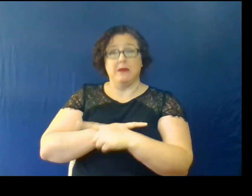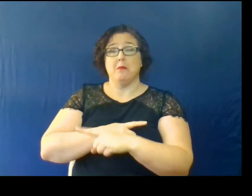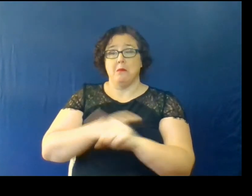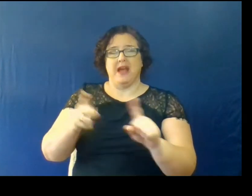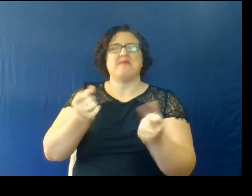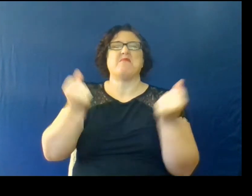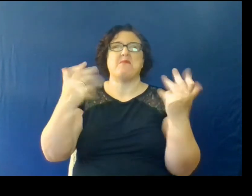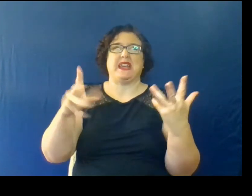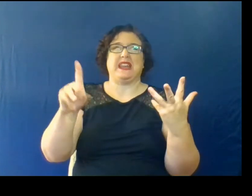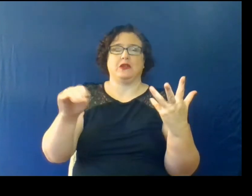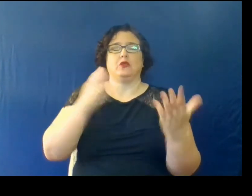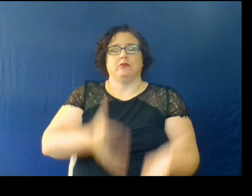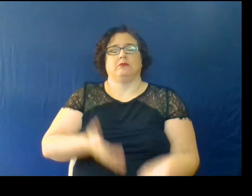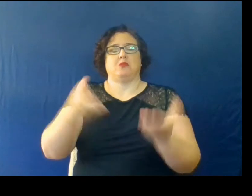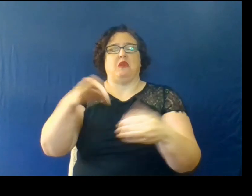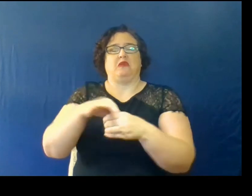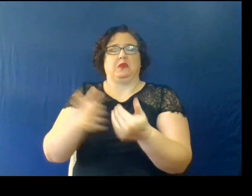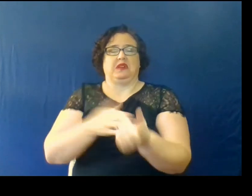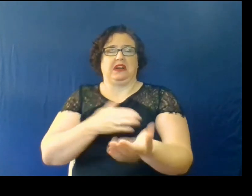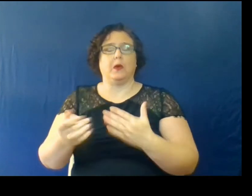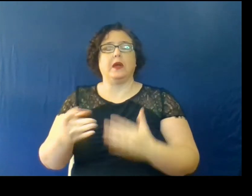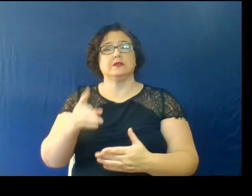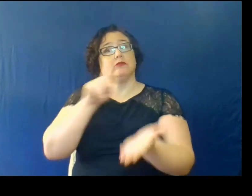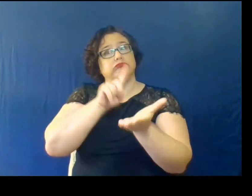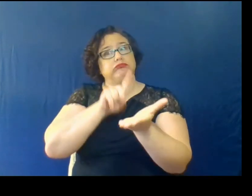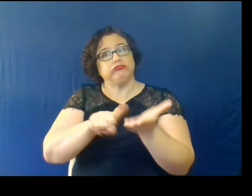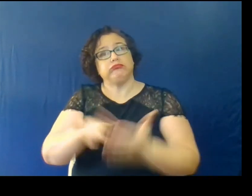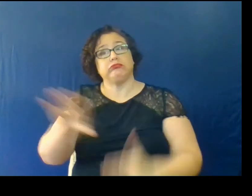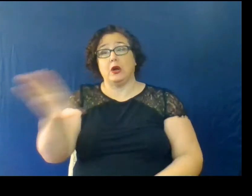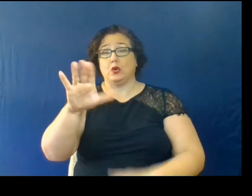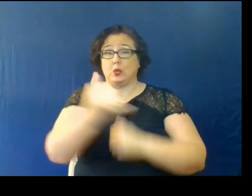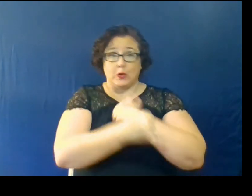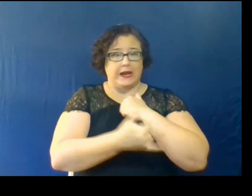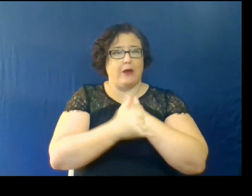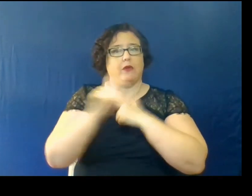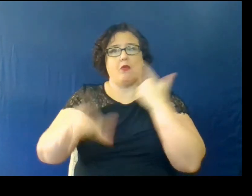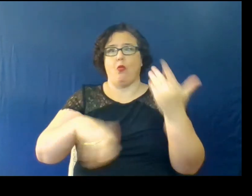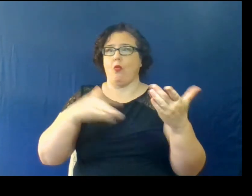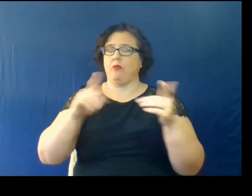county. But my understanding is all the major metro counties are going to have voting on Monday.